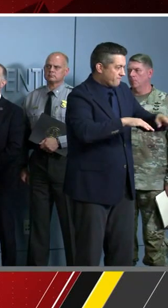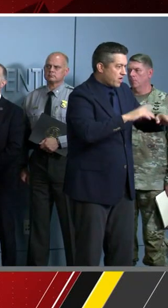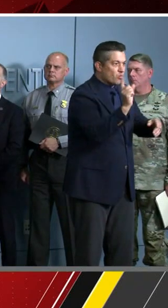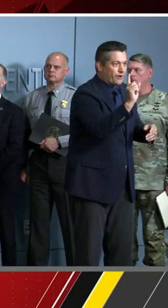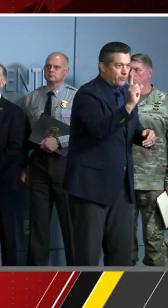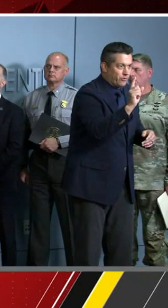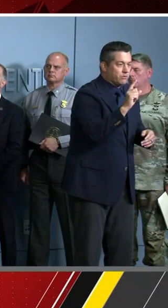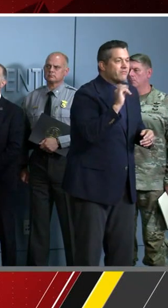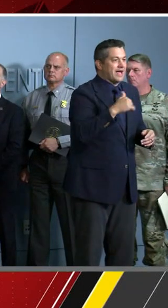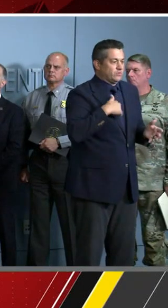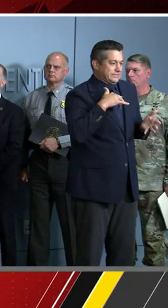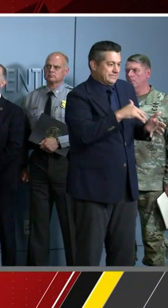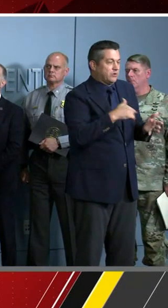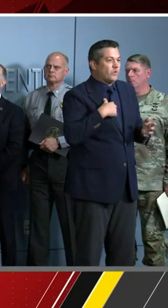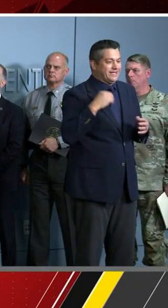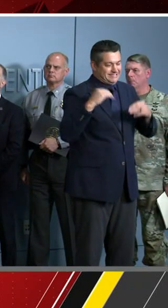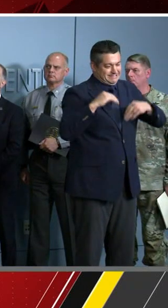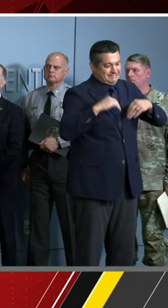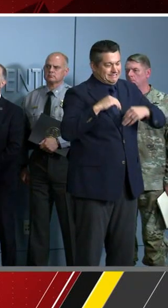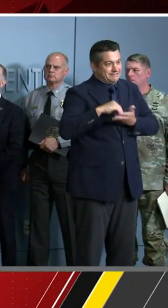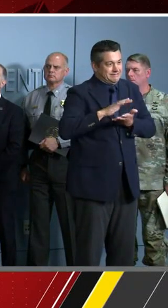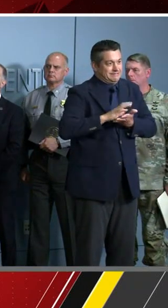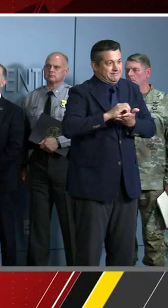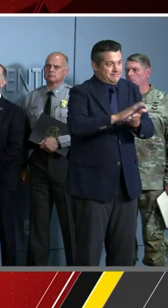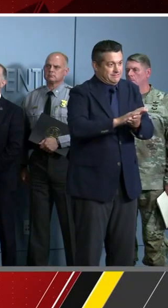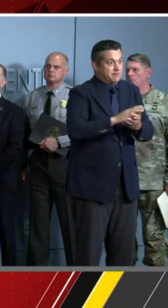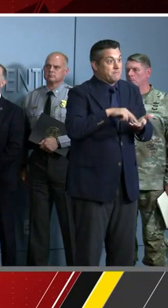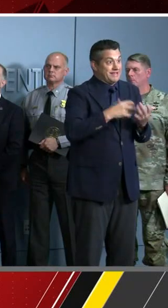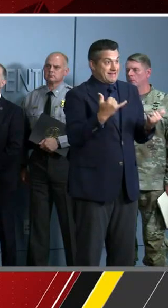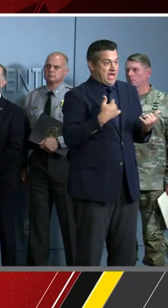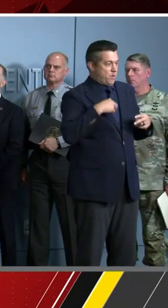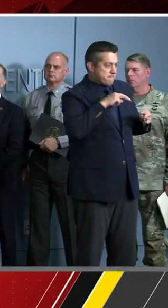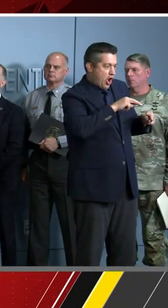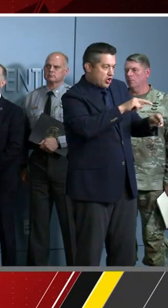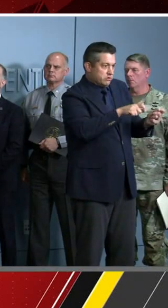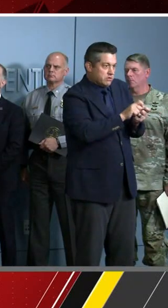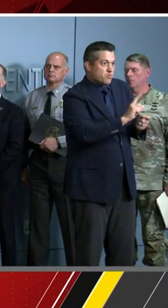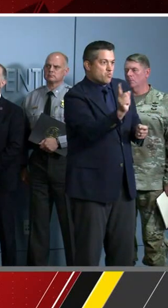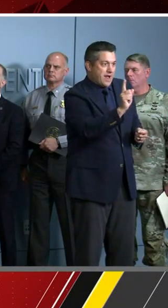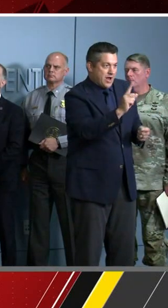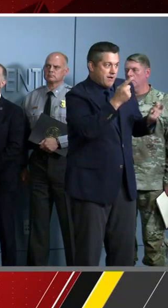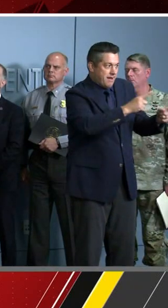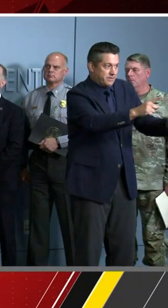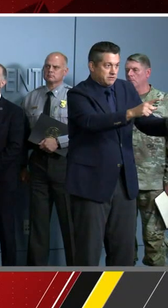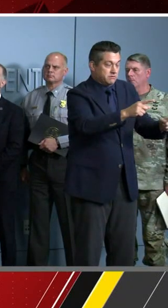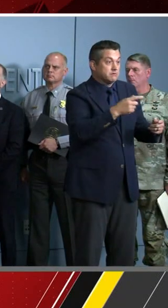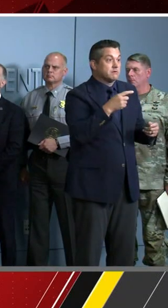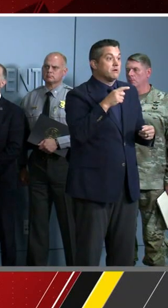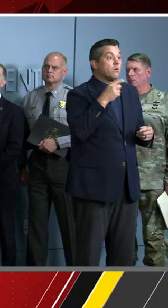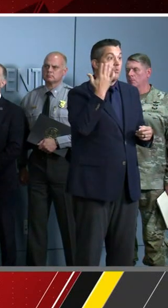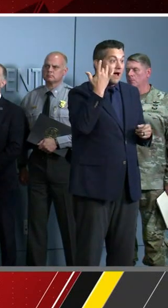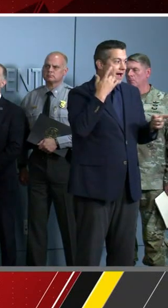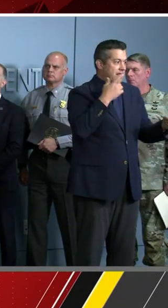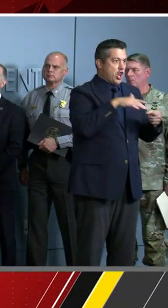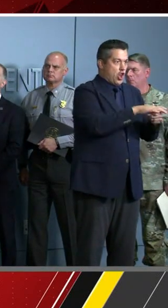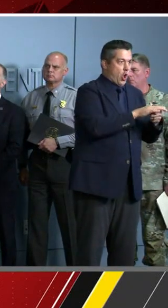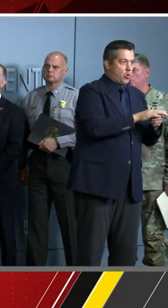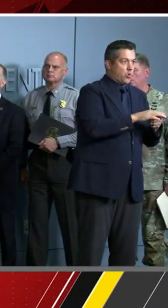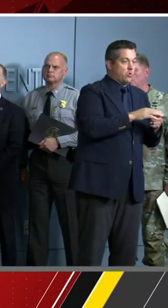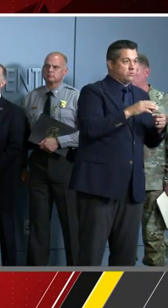allows us to continue to monitor